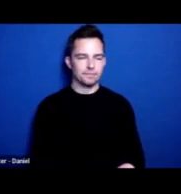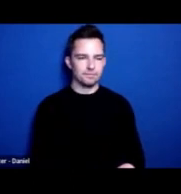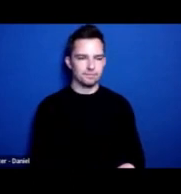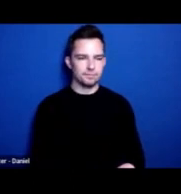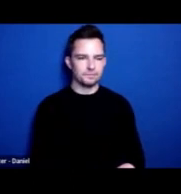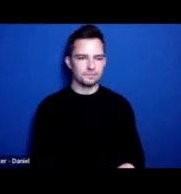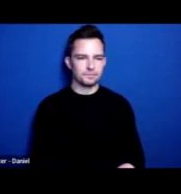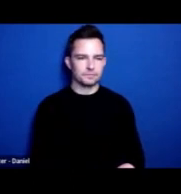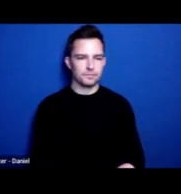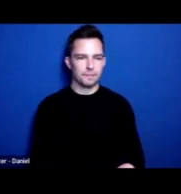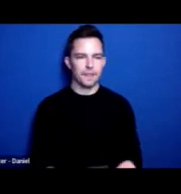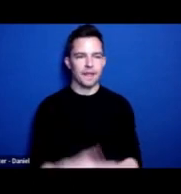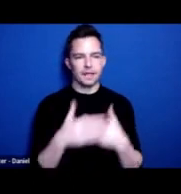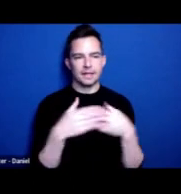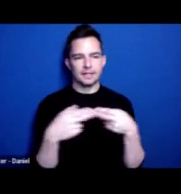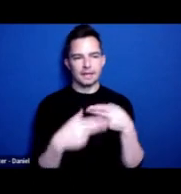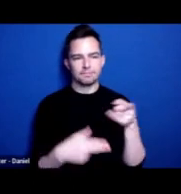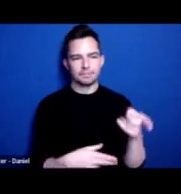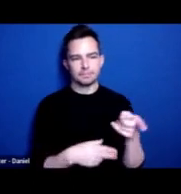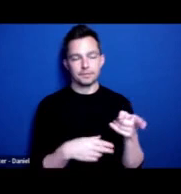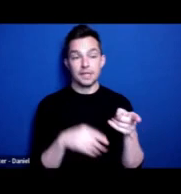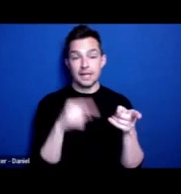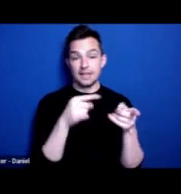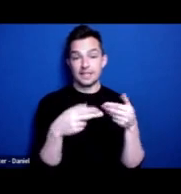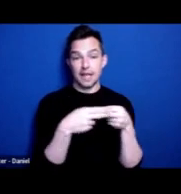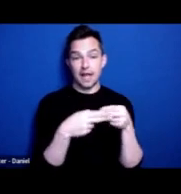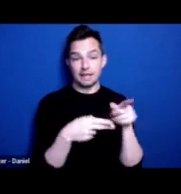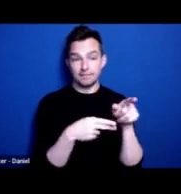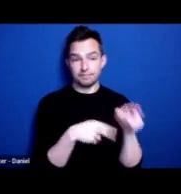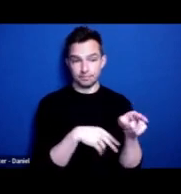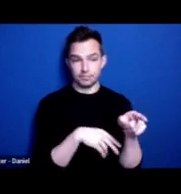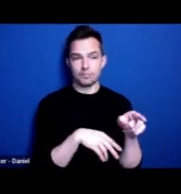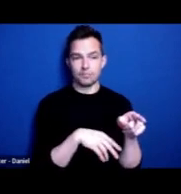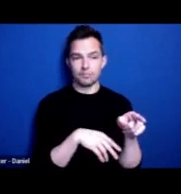Chile's not not what is the like that's the same way see about